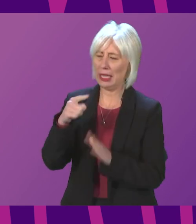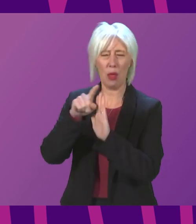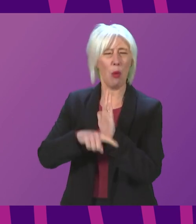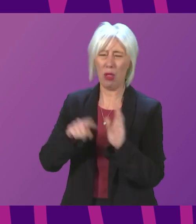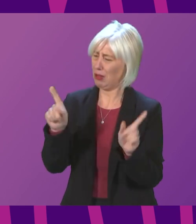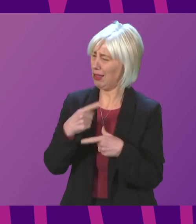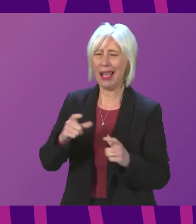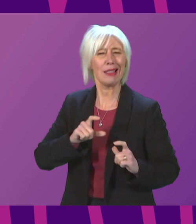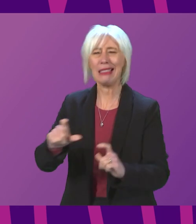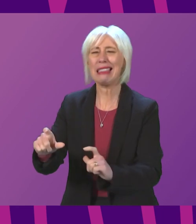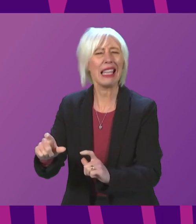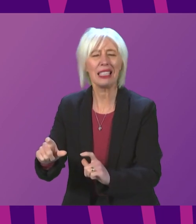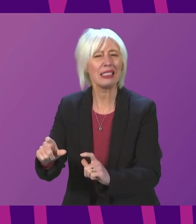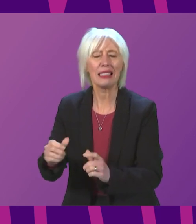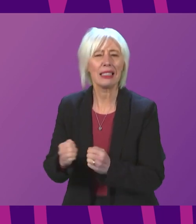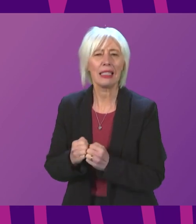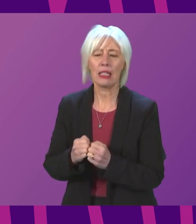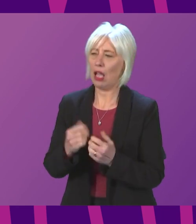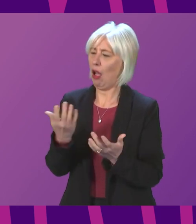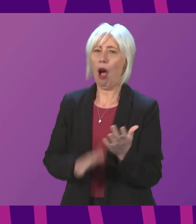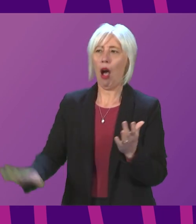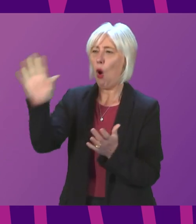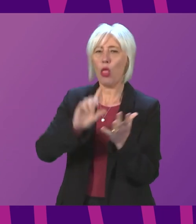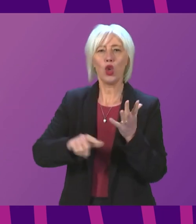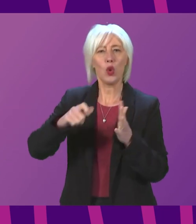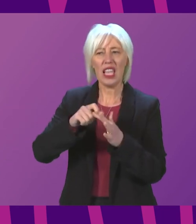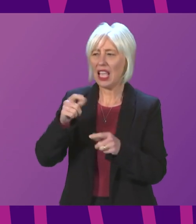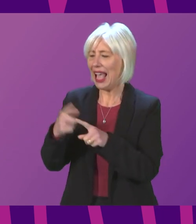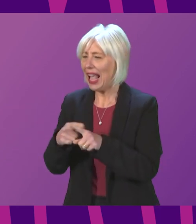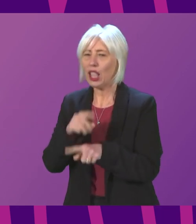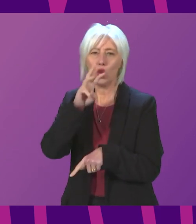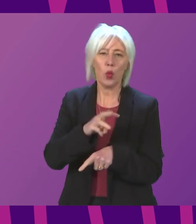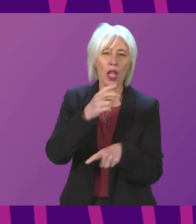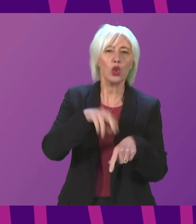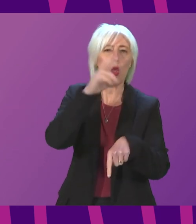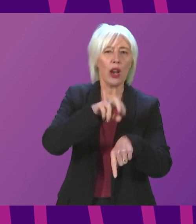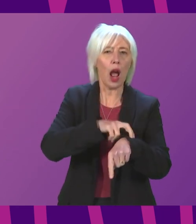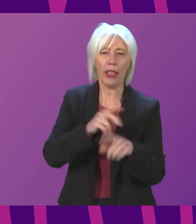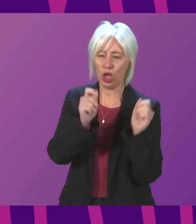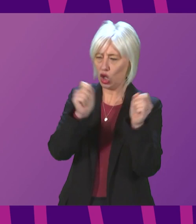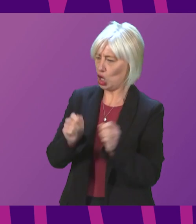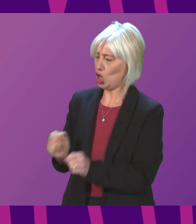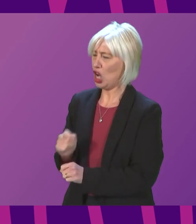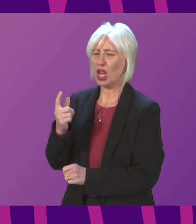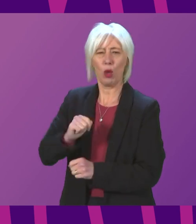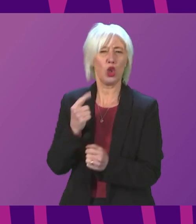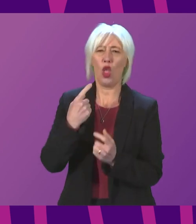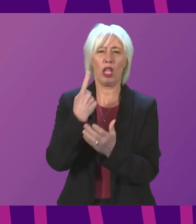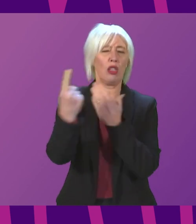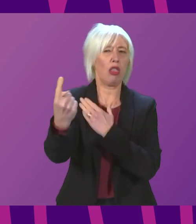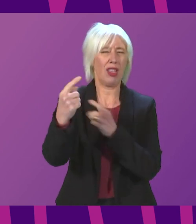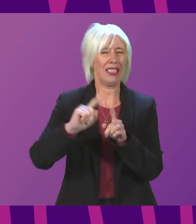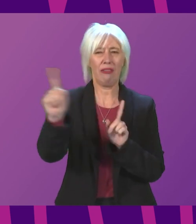Every other part of the UK made the change but Scotland was left as an outlier. Why did